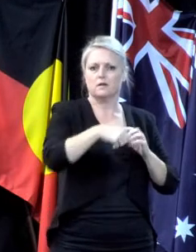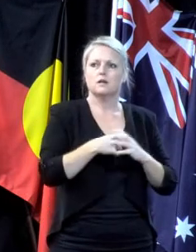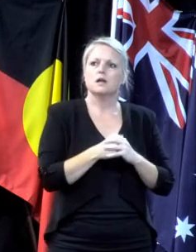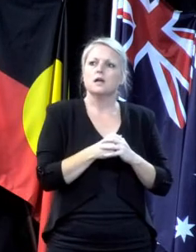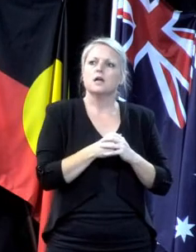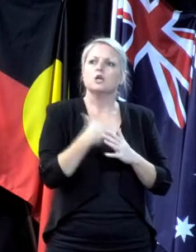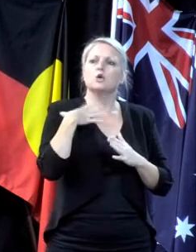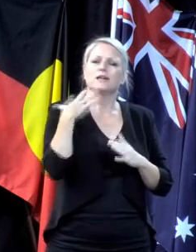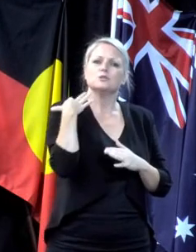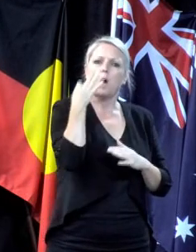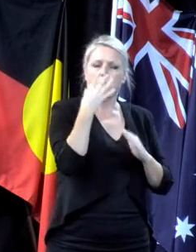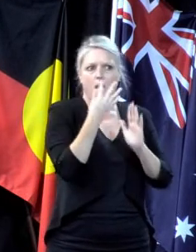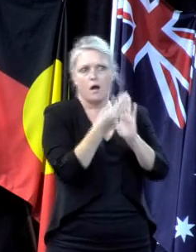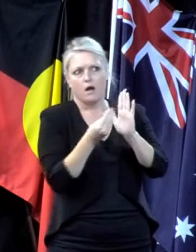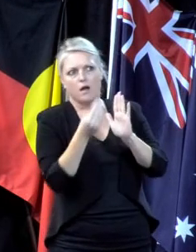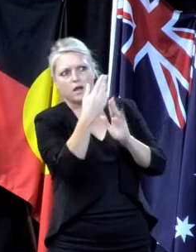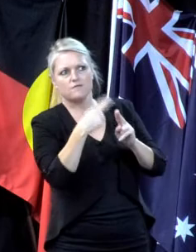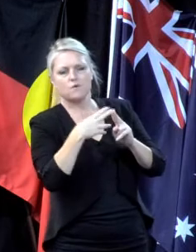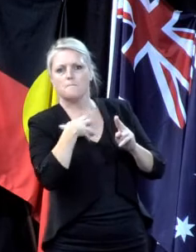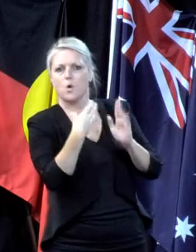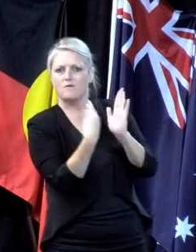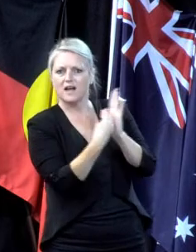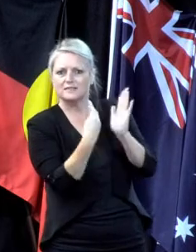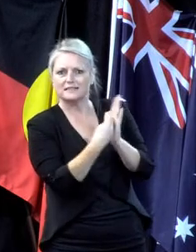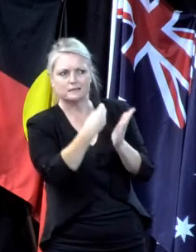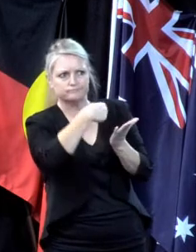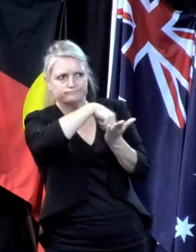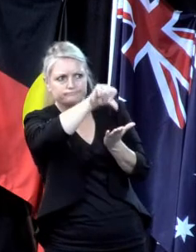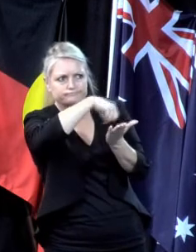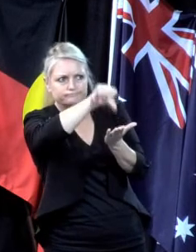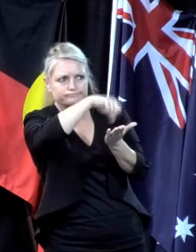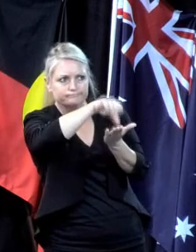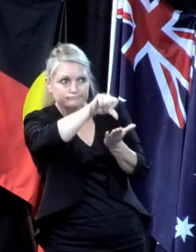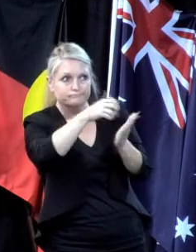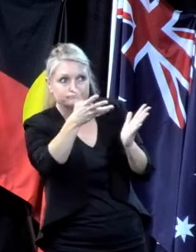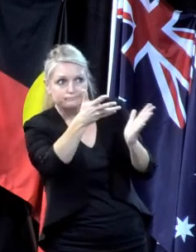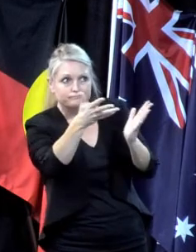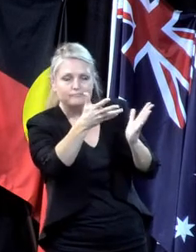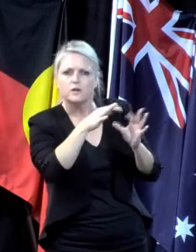which is not always successful and the school is notified that the pool of